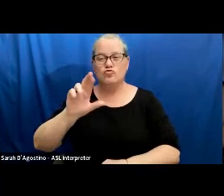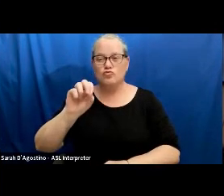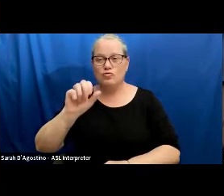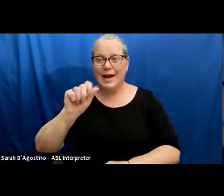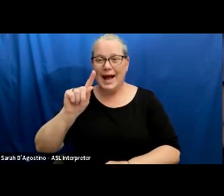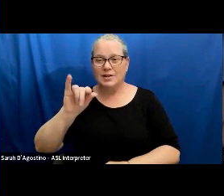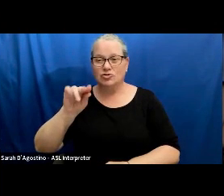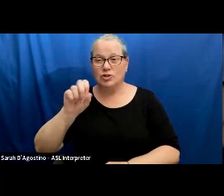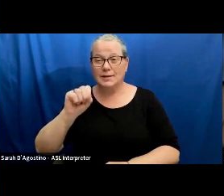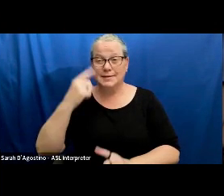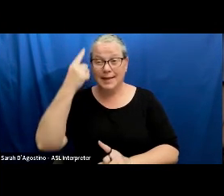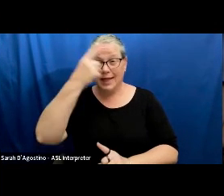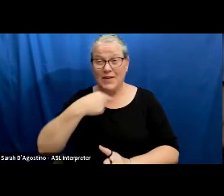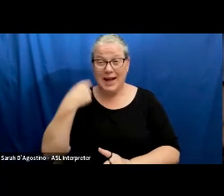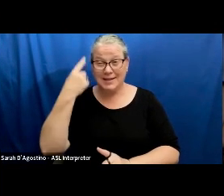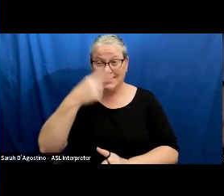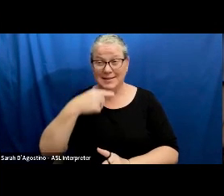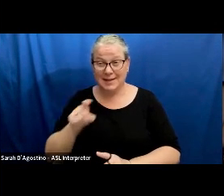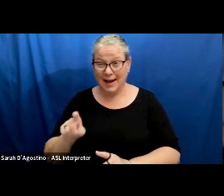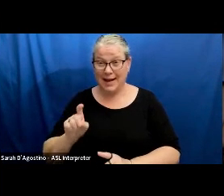and you're also welcome to use the chat